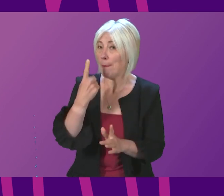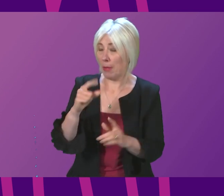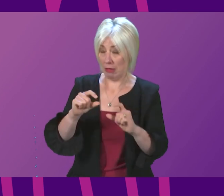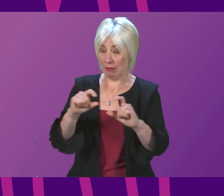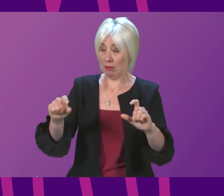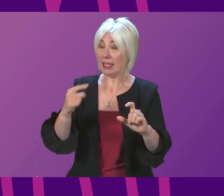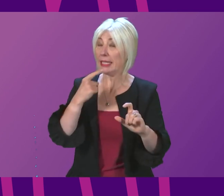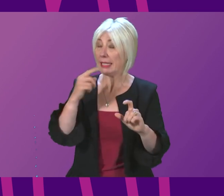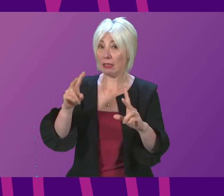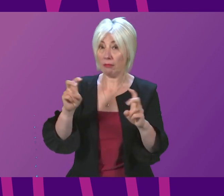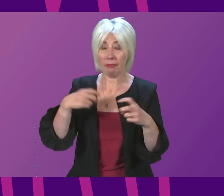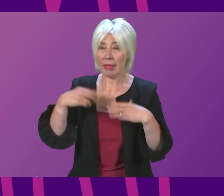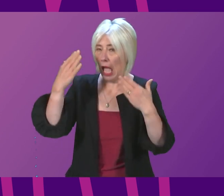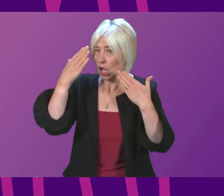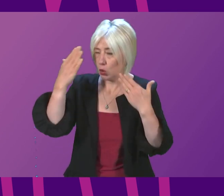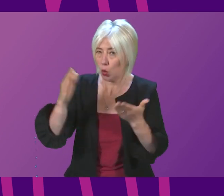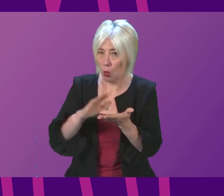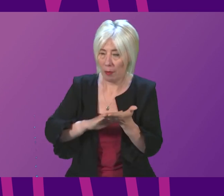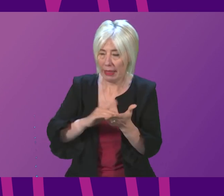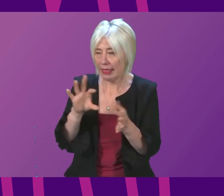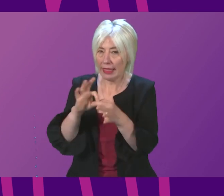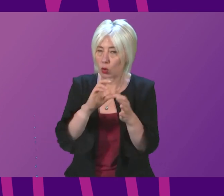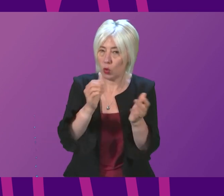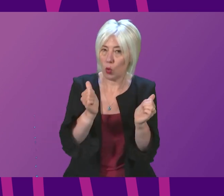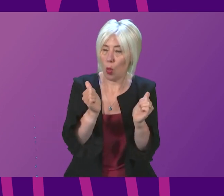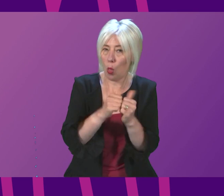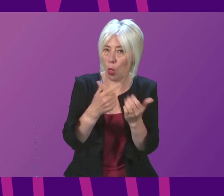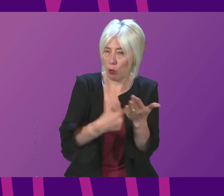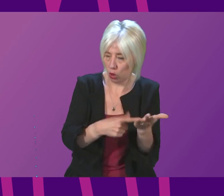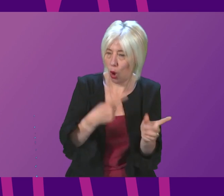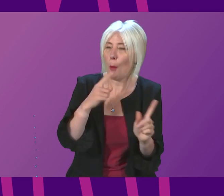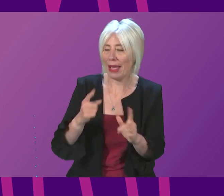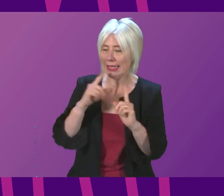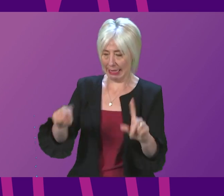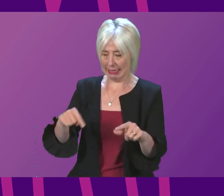I do not know whether it refers to the Northern Ireland protocol, but it may do. Lord Geidt says that, this week, he was